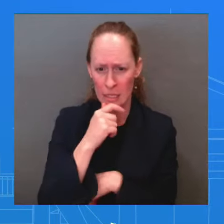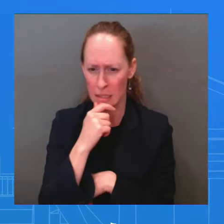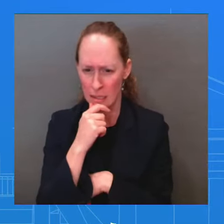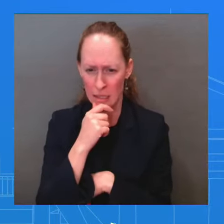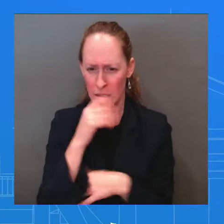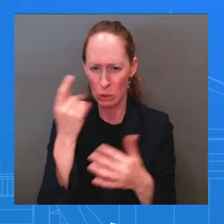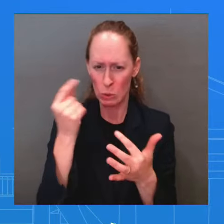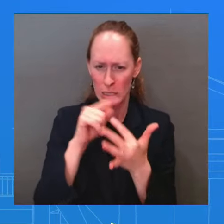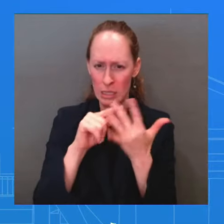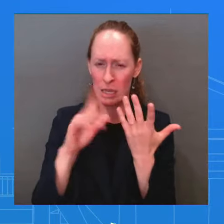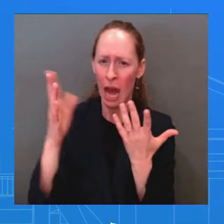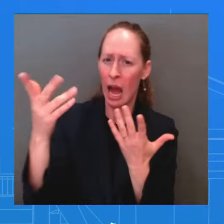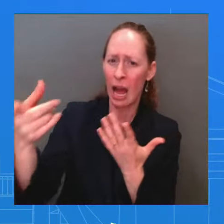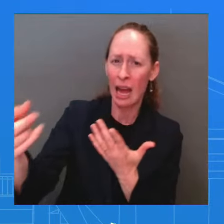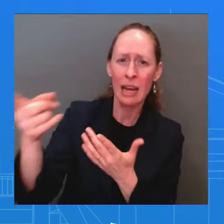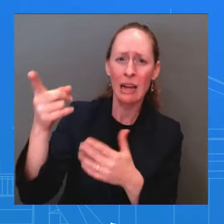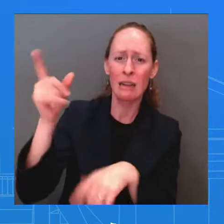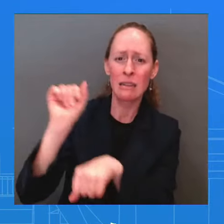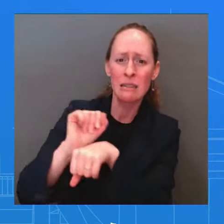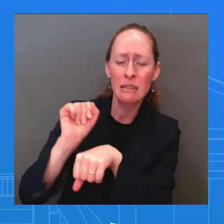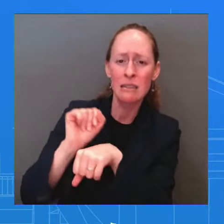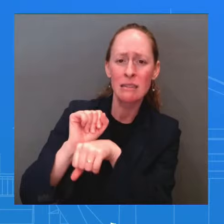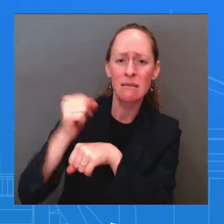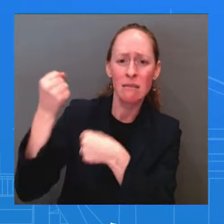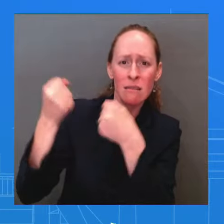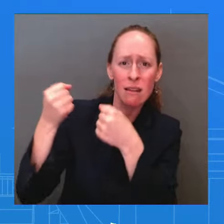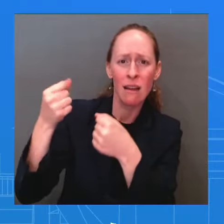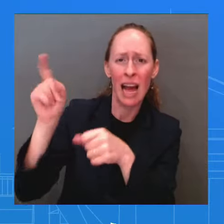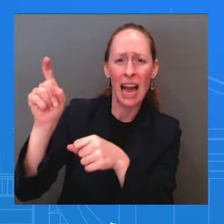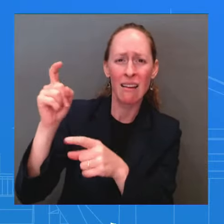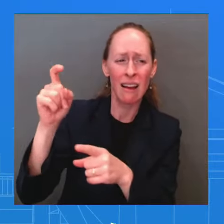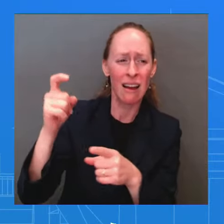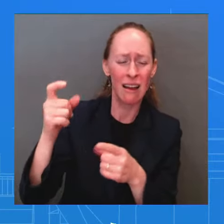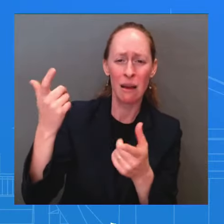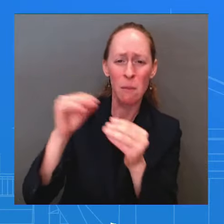including potentially Labor Department grants and small-business loans? Ms. Jean-Pierre: So, look, we're monitoring this situation.